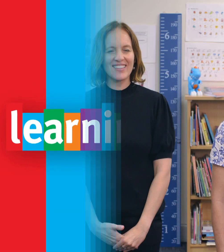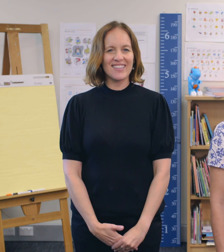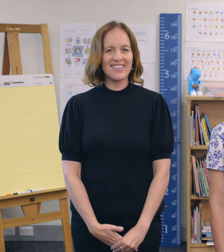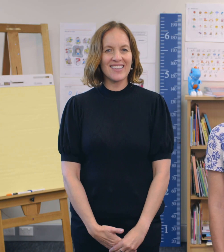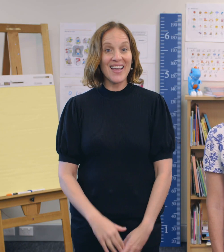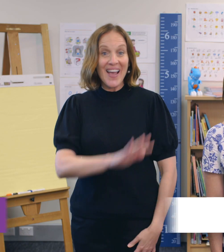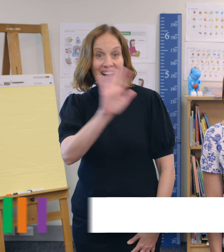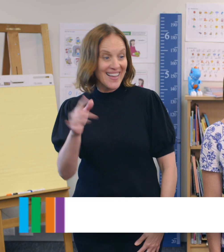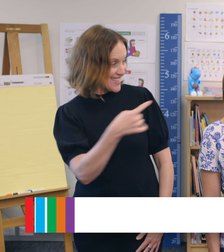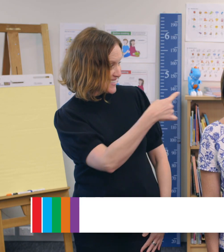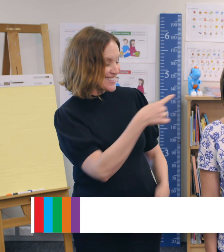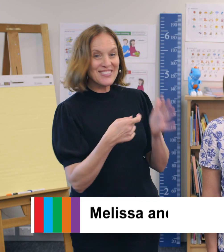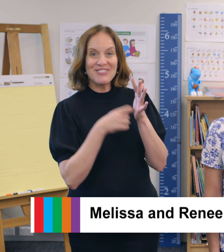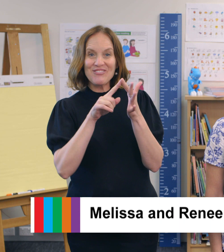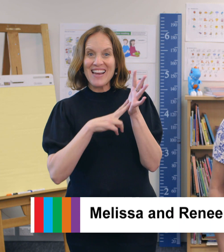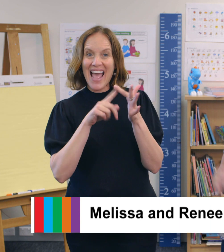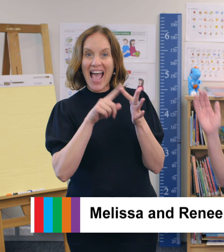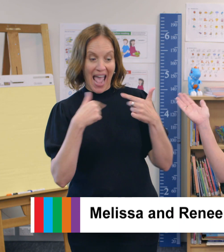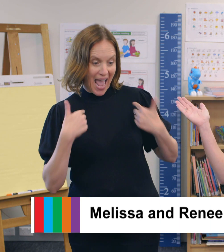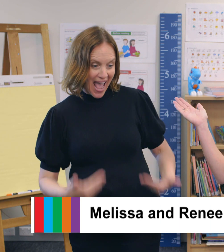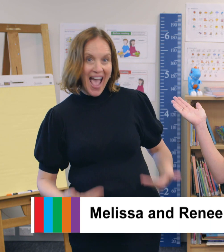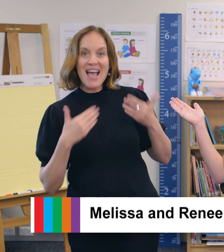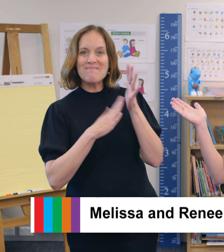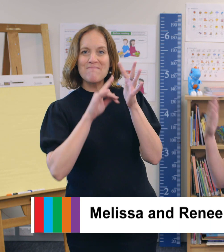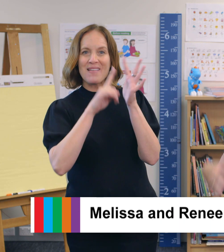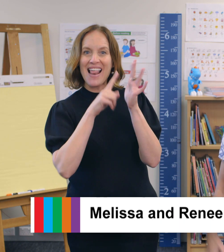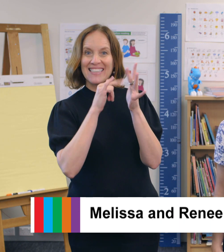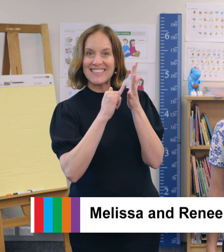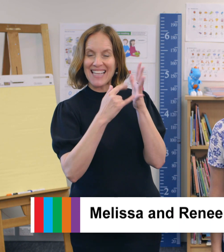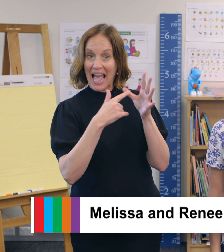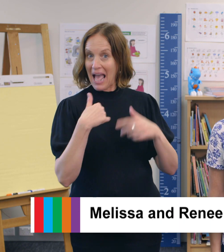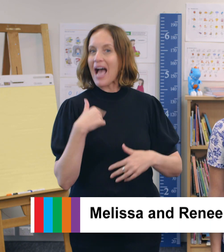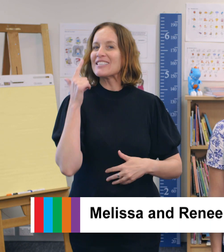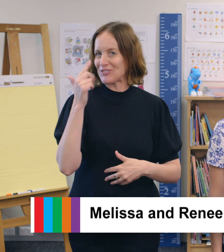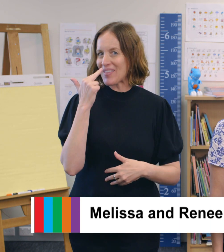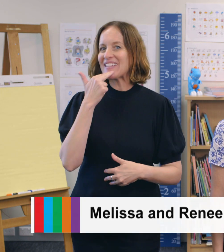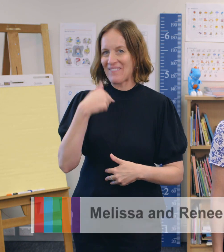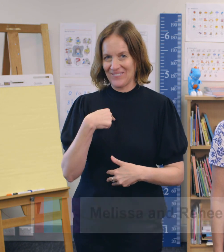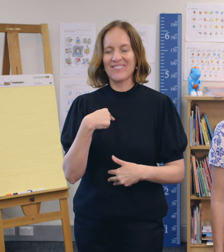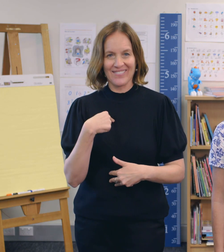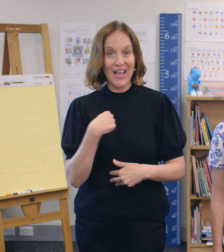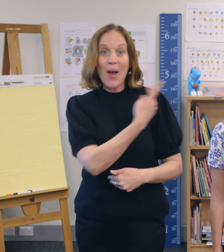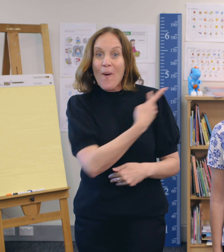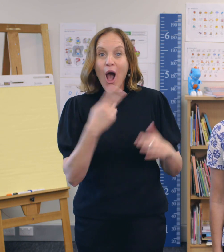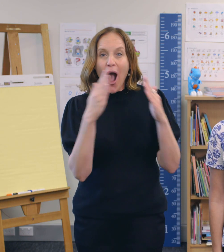Hi! I'm Renee. This is Melissa. She's a teacher of the deaf. We're at home,